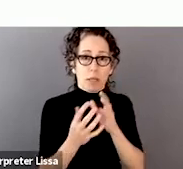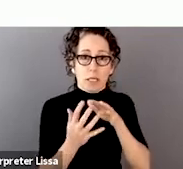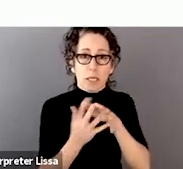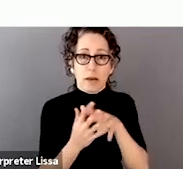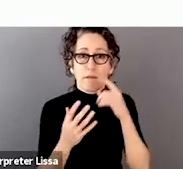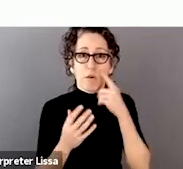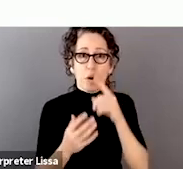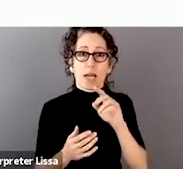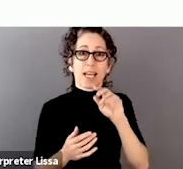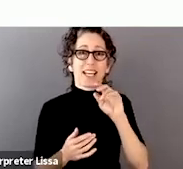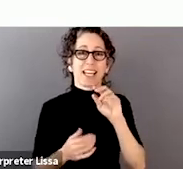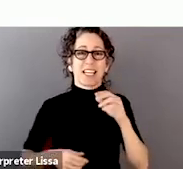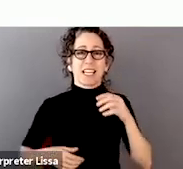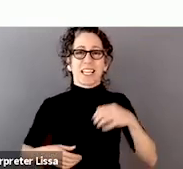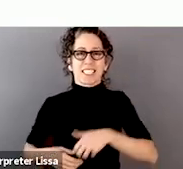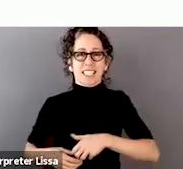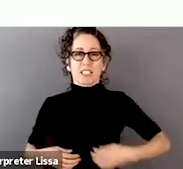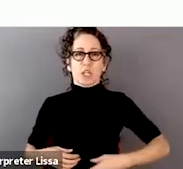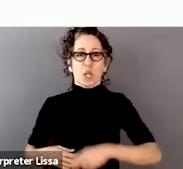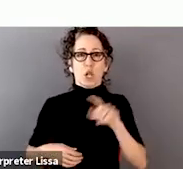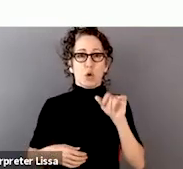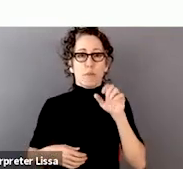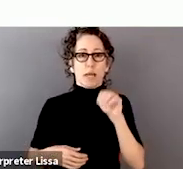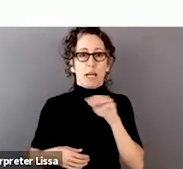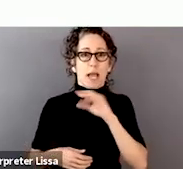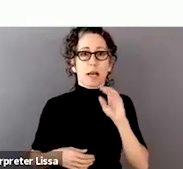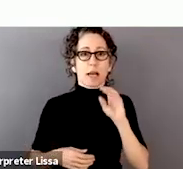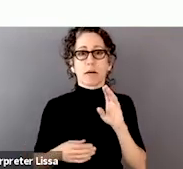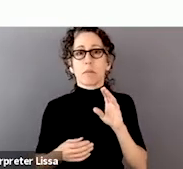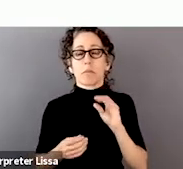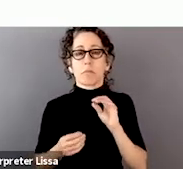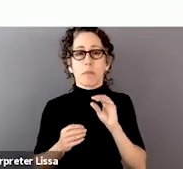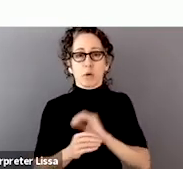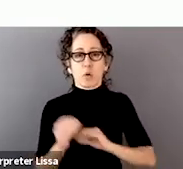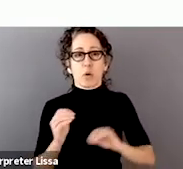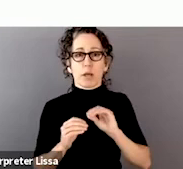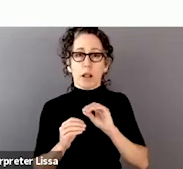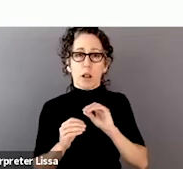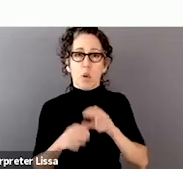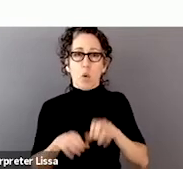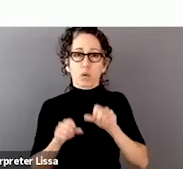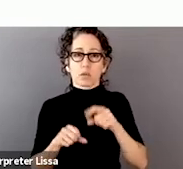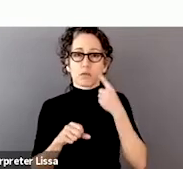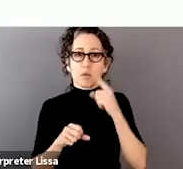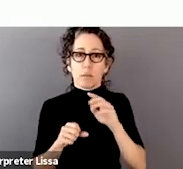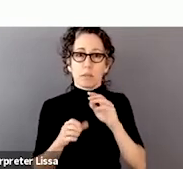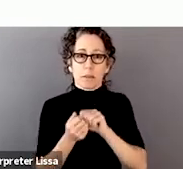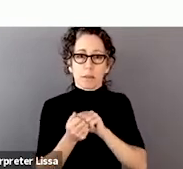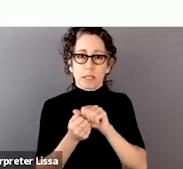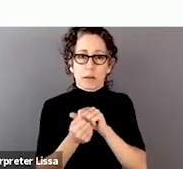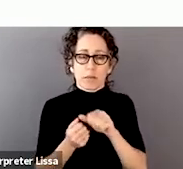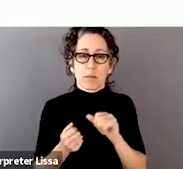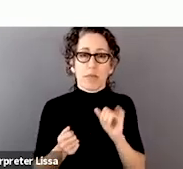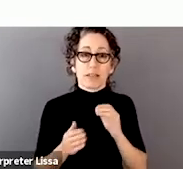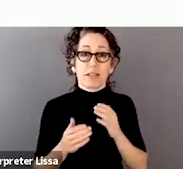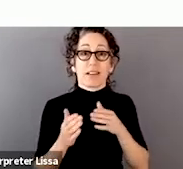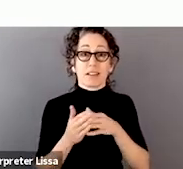And metabolite highly associated with microbial host co-metabolism. The metabolite found to predict production against CDI recurrence has been implicated